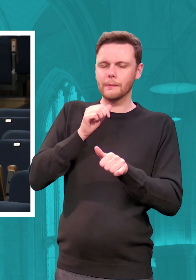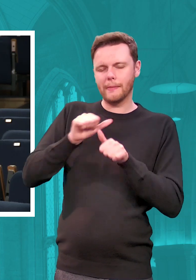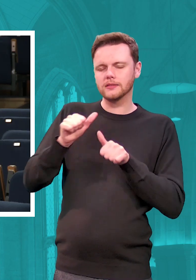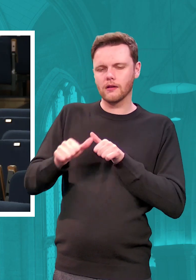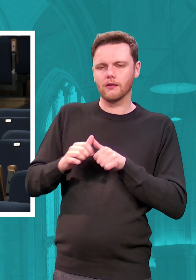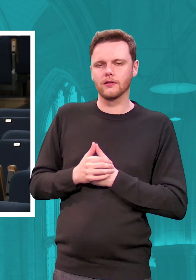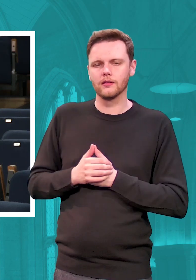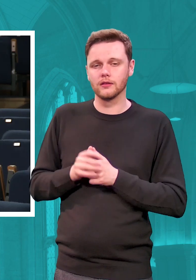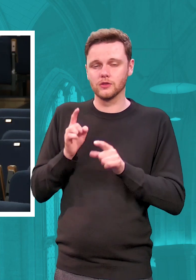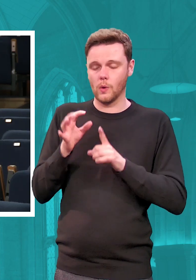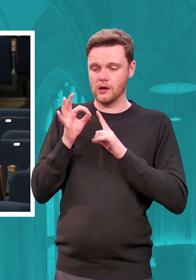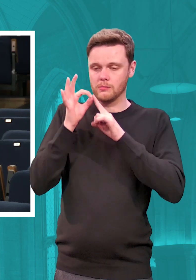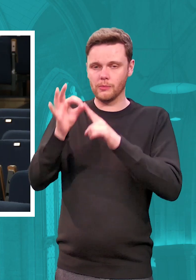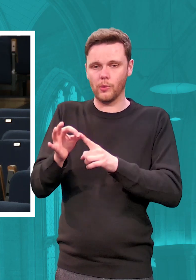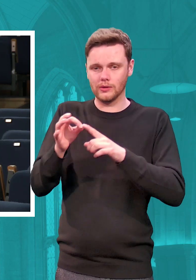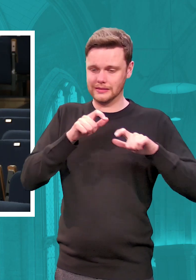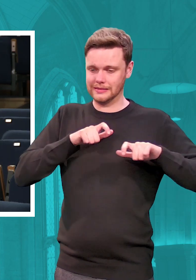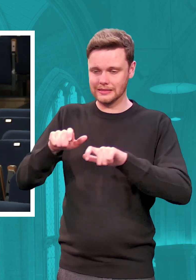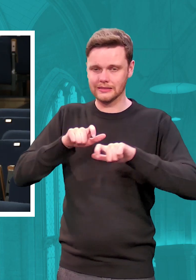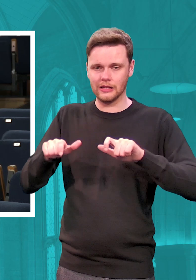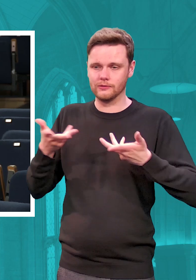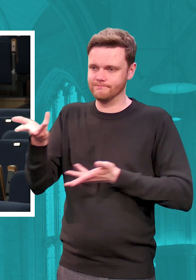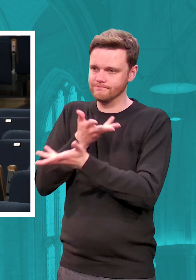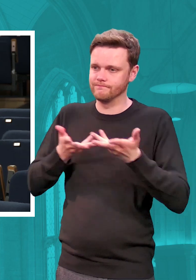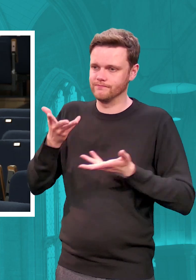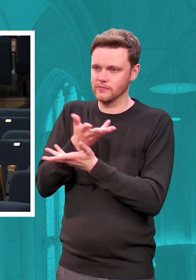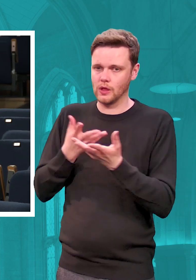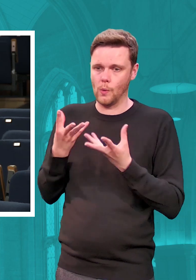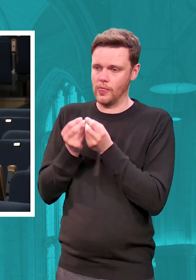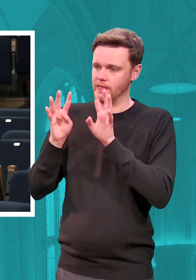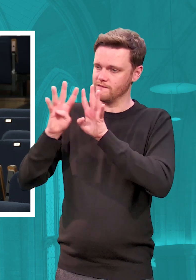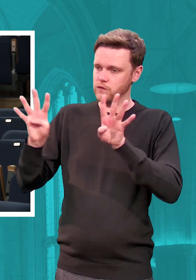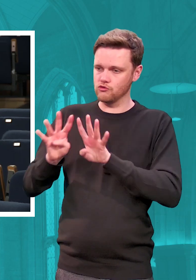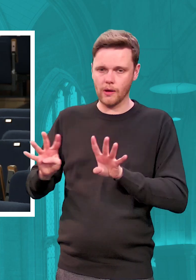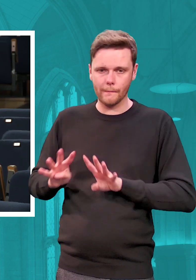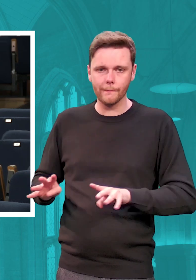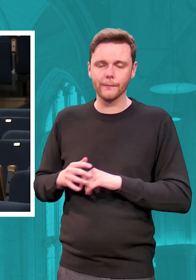So we propose continuing conversations with the Forums on how best to oversee